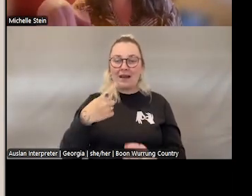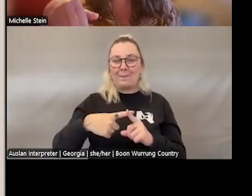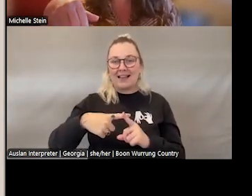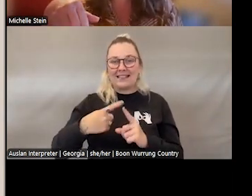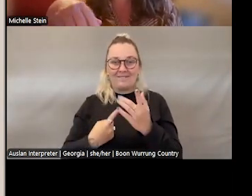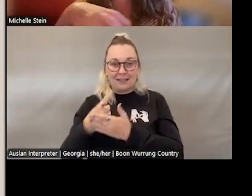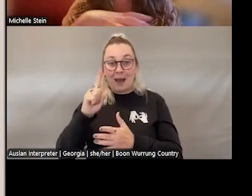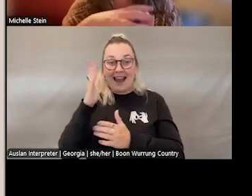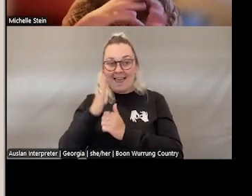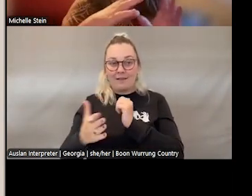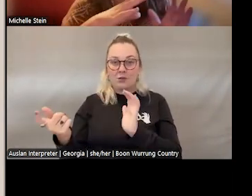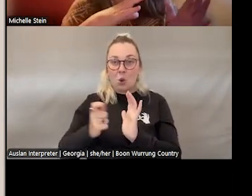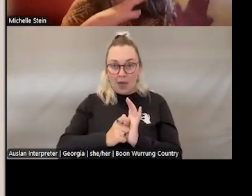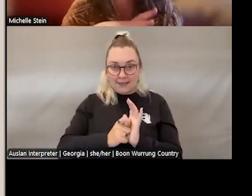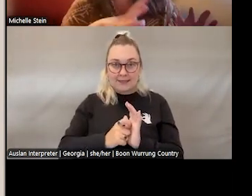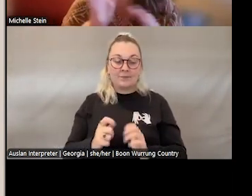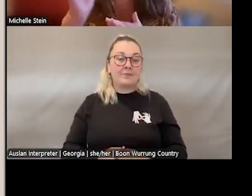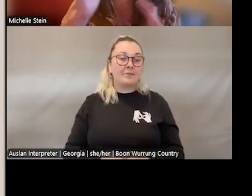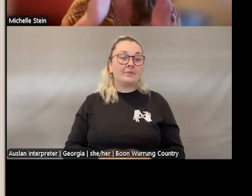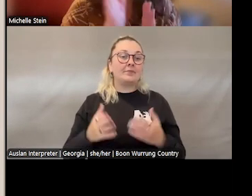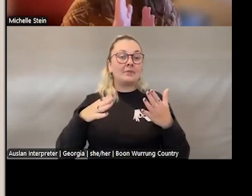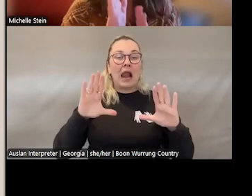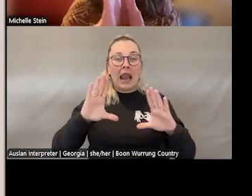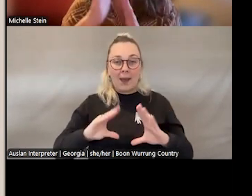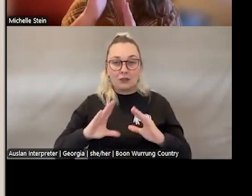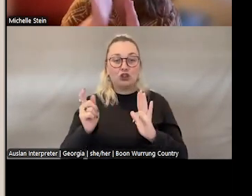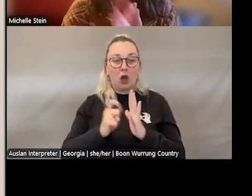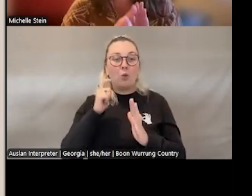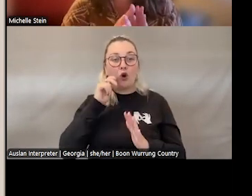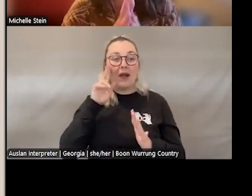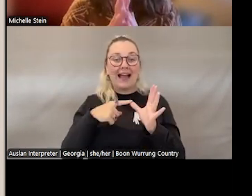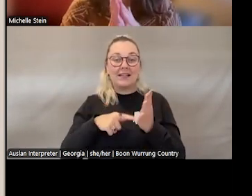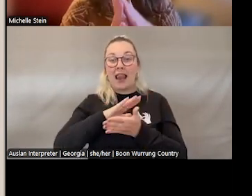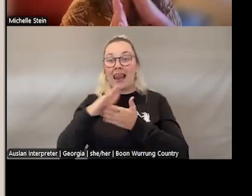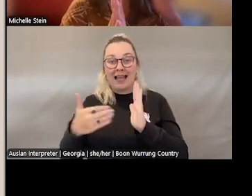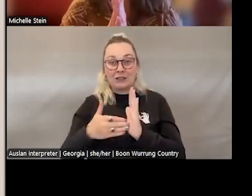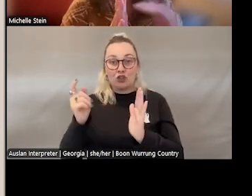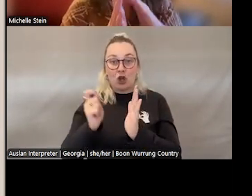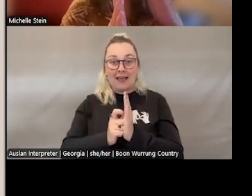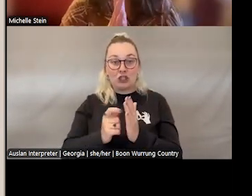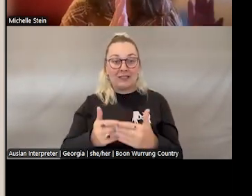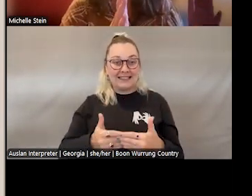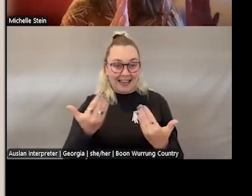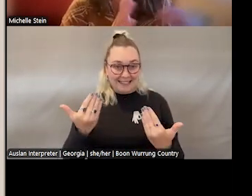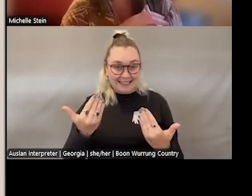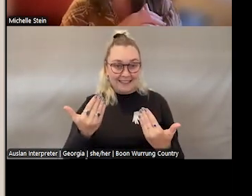never donated. Lapsed donors, I look at the last donation date and there have been no gifts since